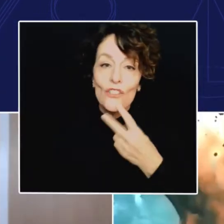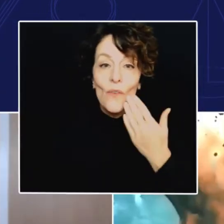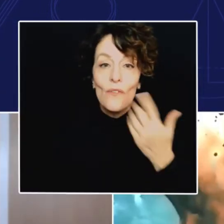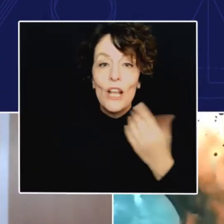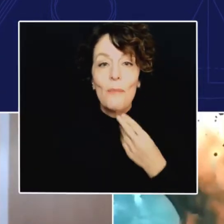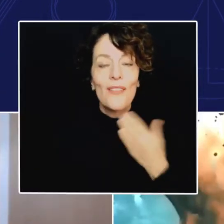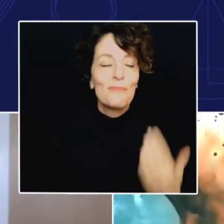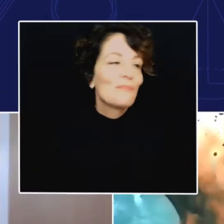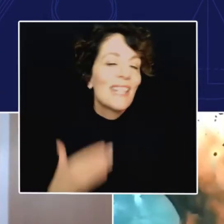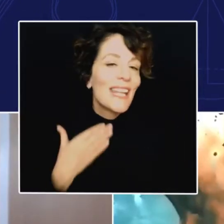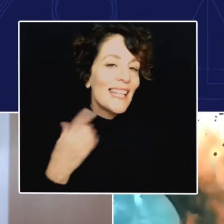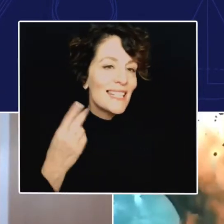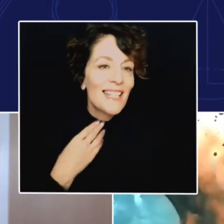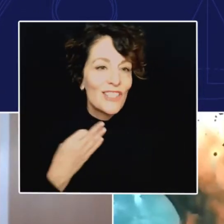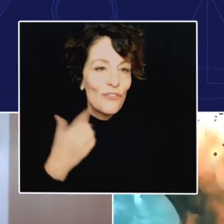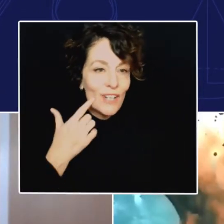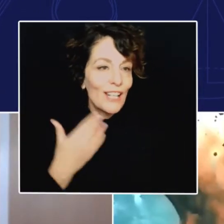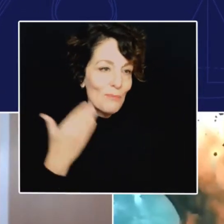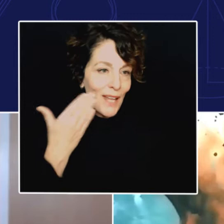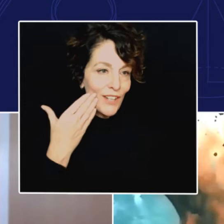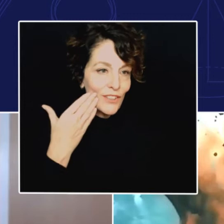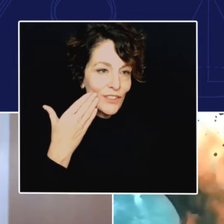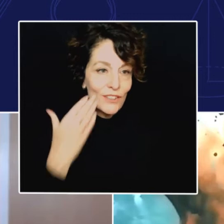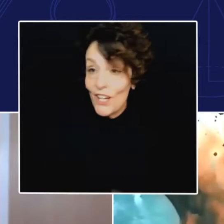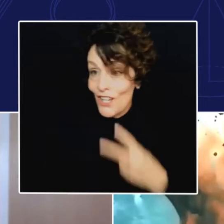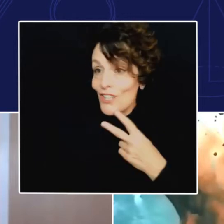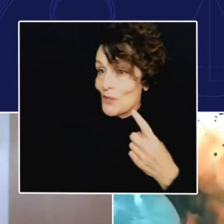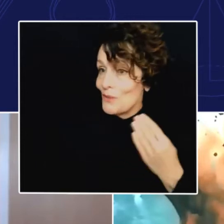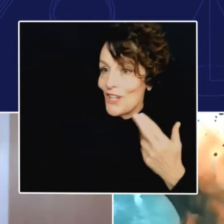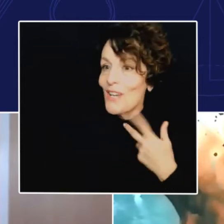[HENRY:] It doesn't really matter. [DR. HORTON:] You don't think so?